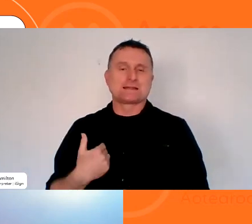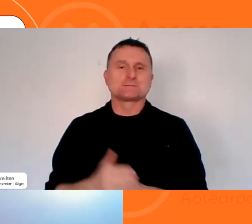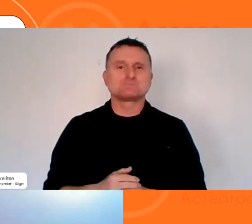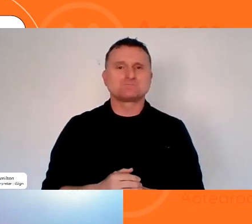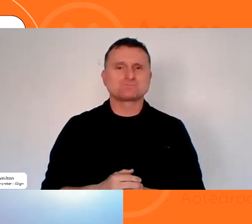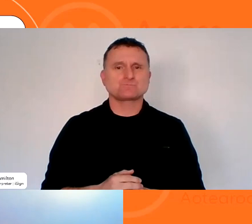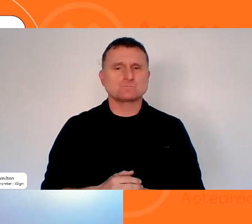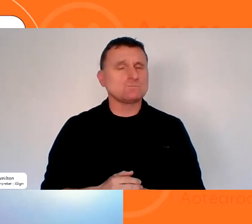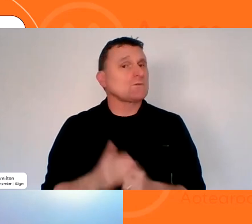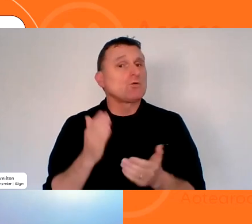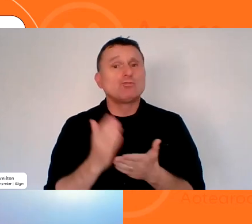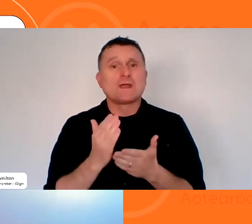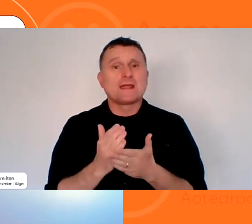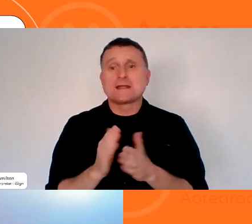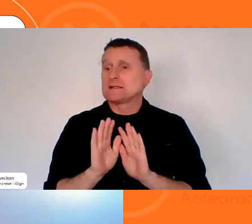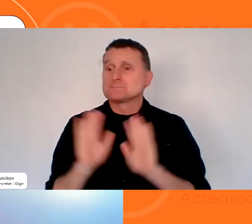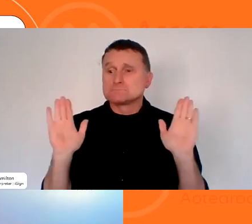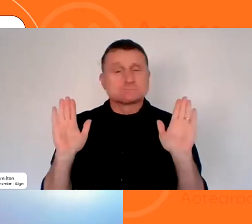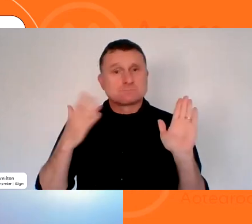part of what I wanted to say this morning and I'm really here to